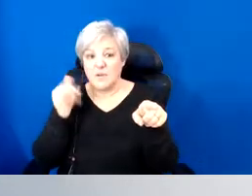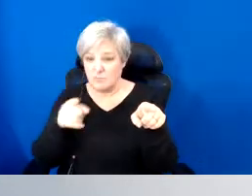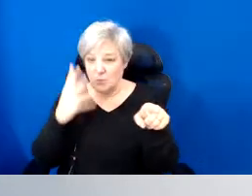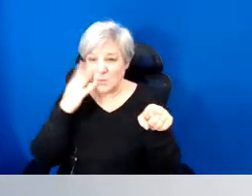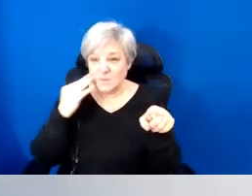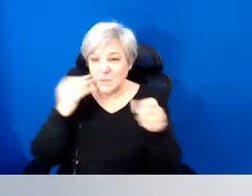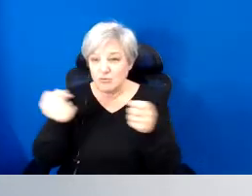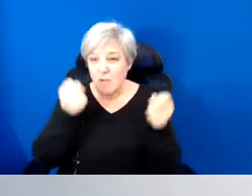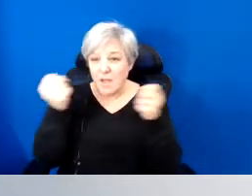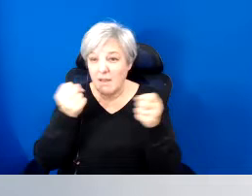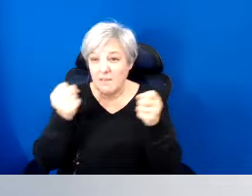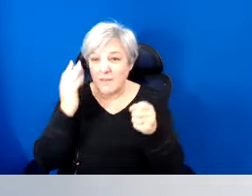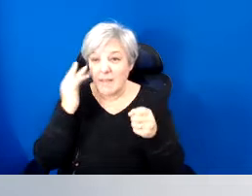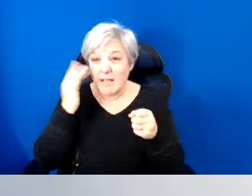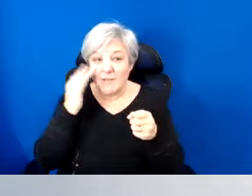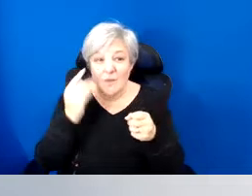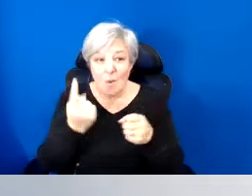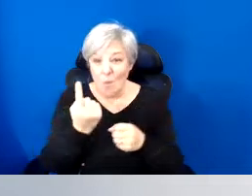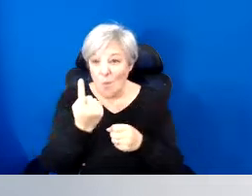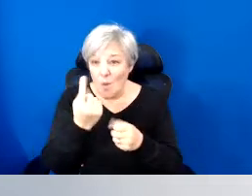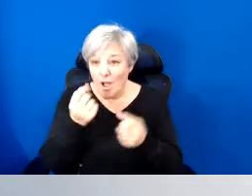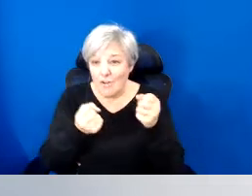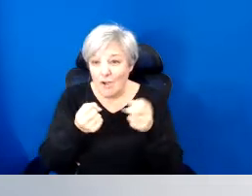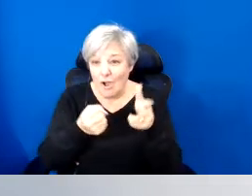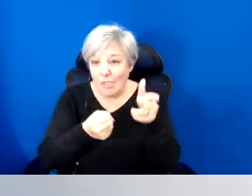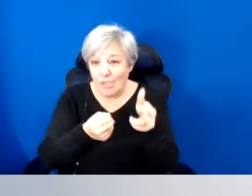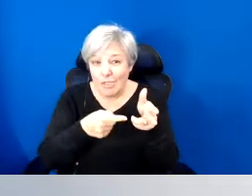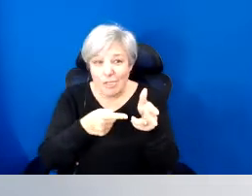to have one car in the freeway is pretty unusual.